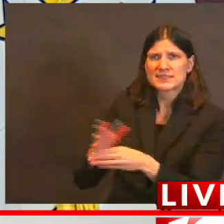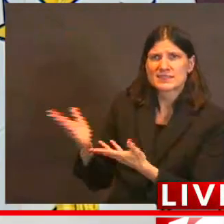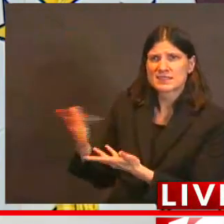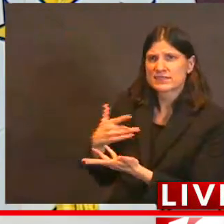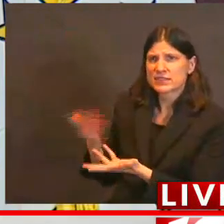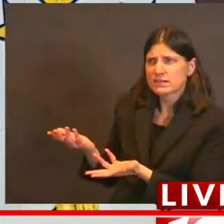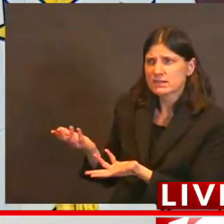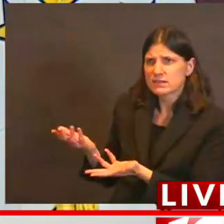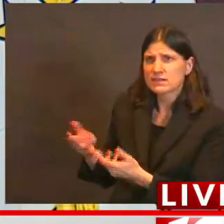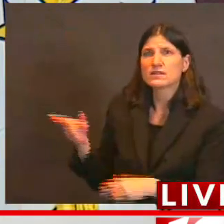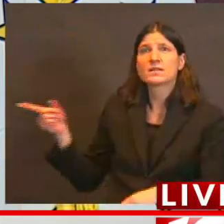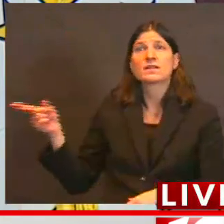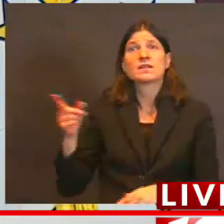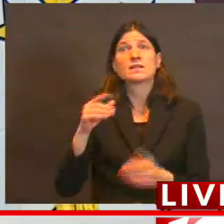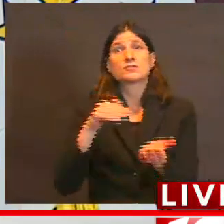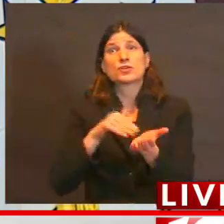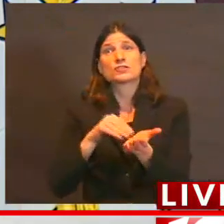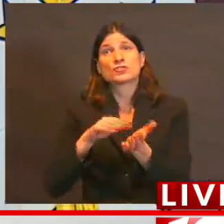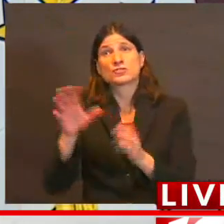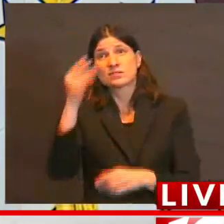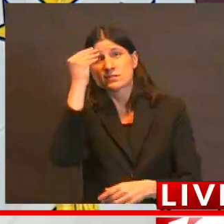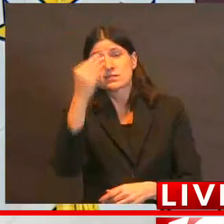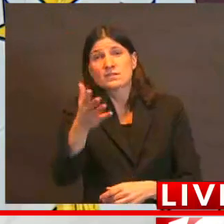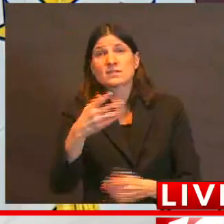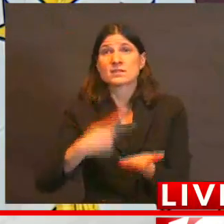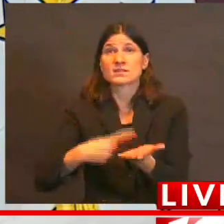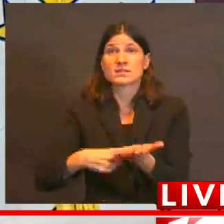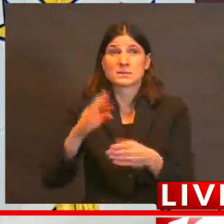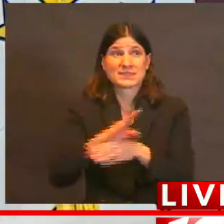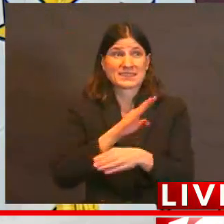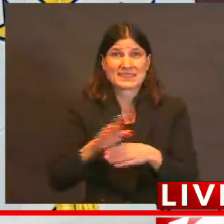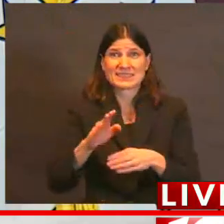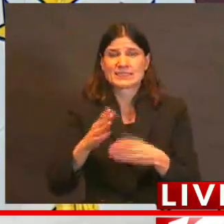NO WE HAVE BEEN ADDRESSING THAT DIRECTLY TIME WE'VE COME